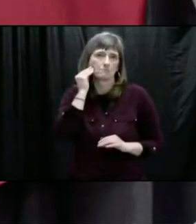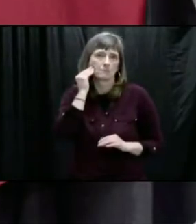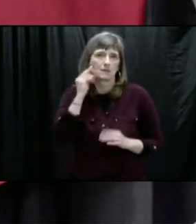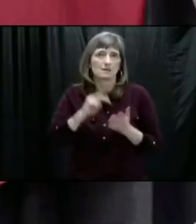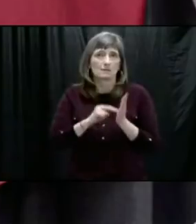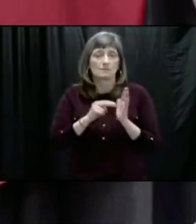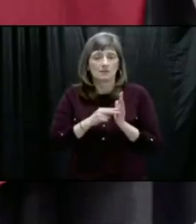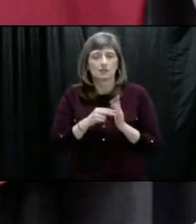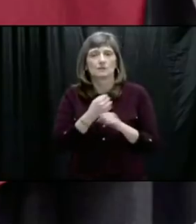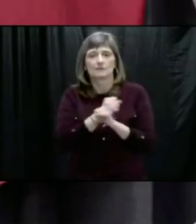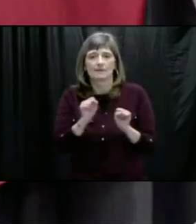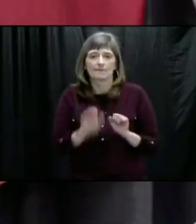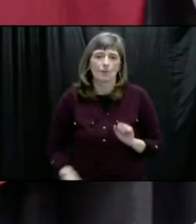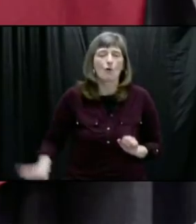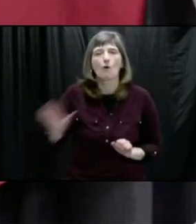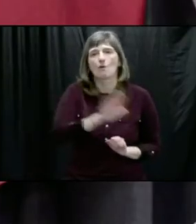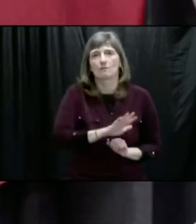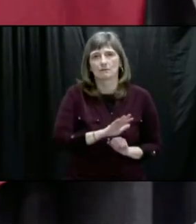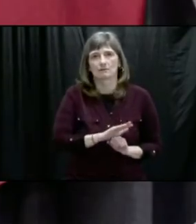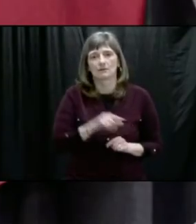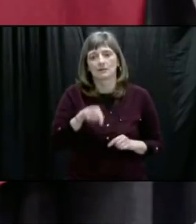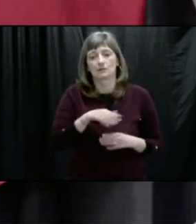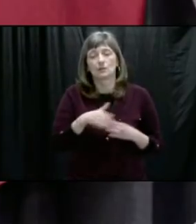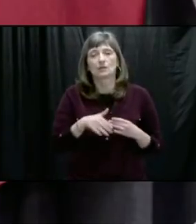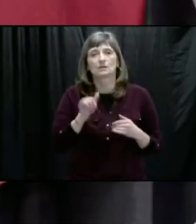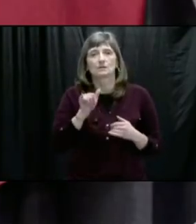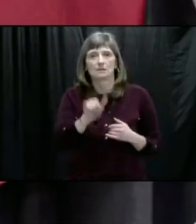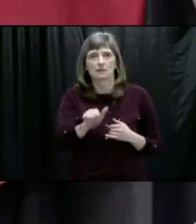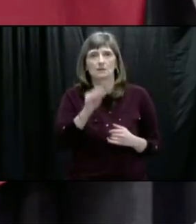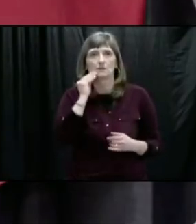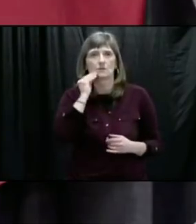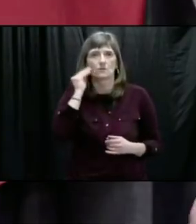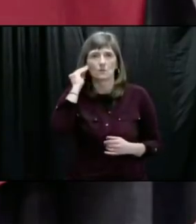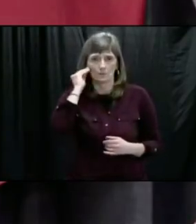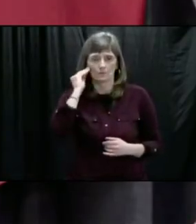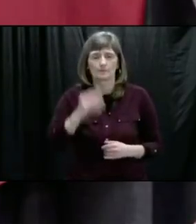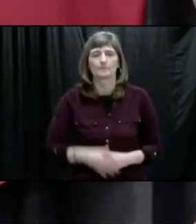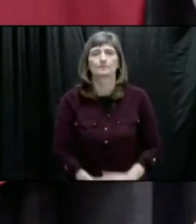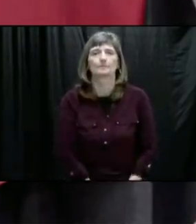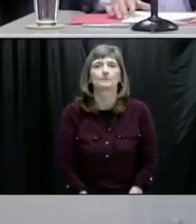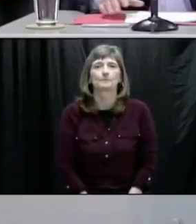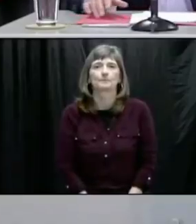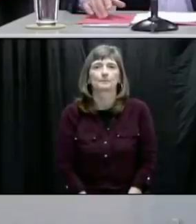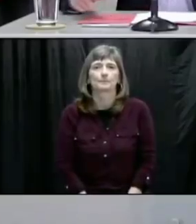STAY SAFE, KEEP US ALL SAFE, BY